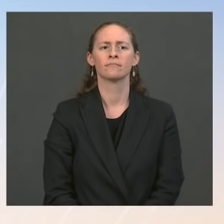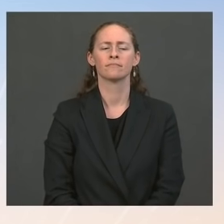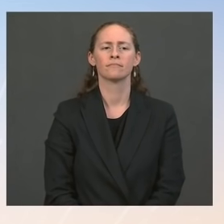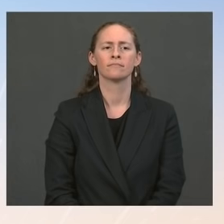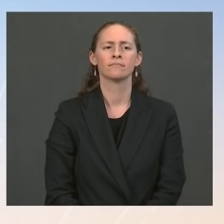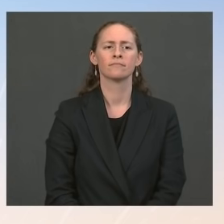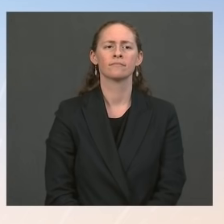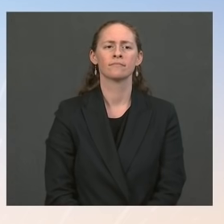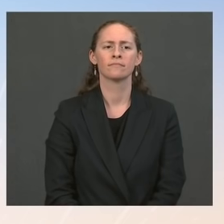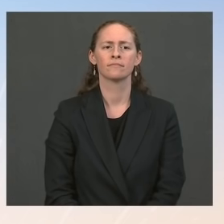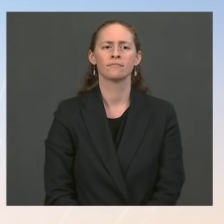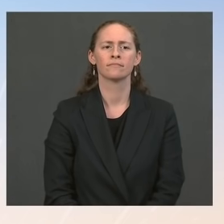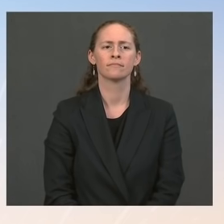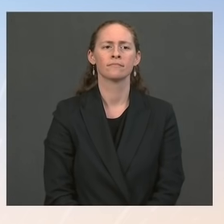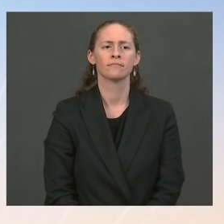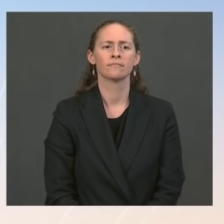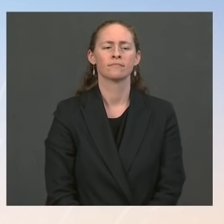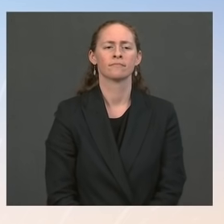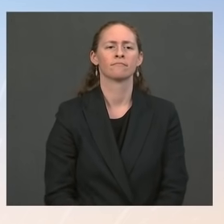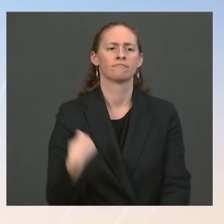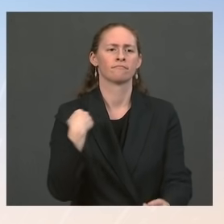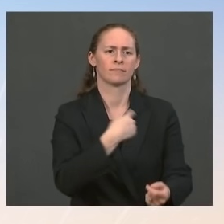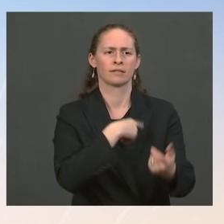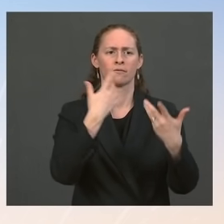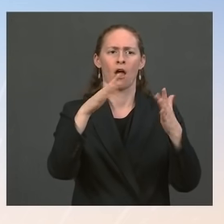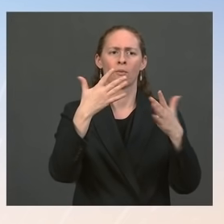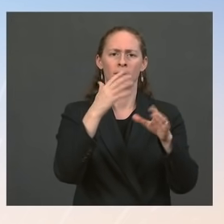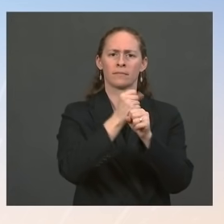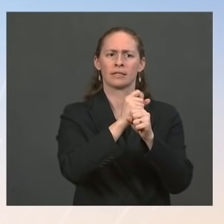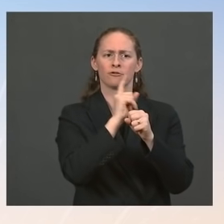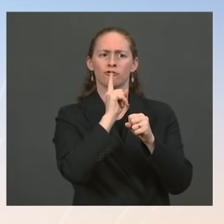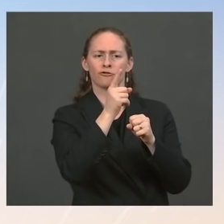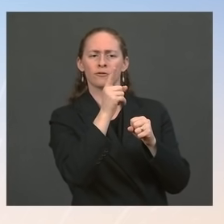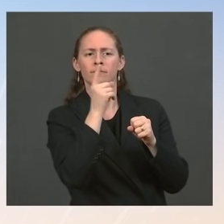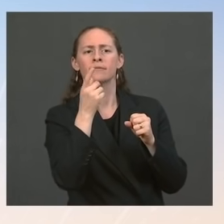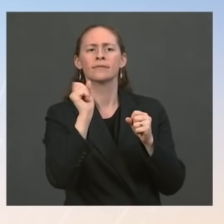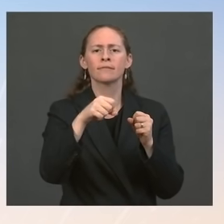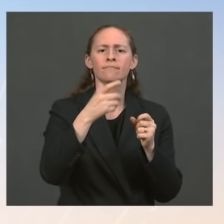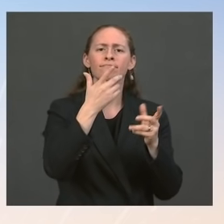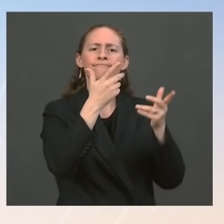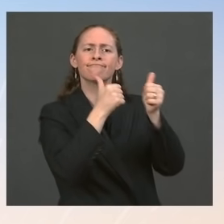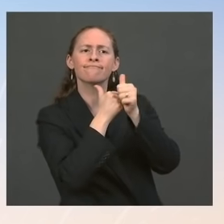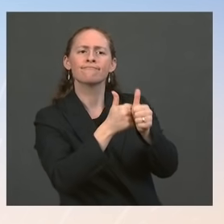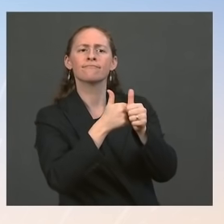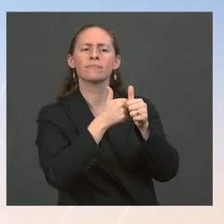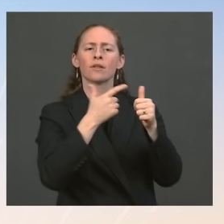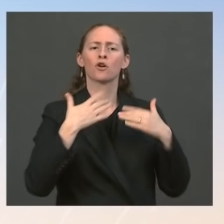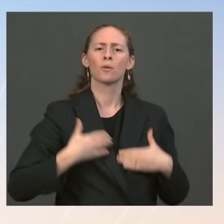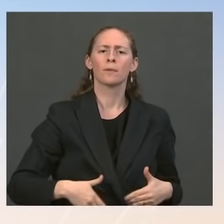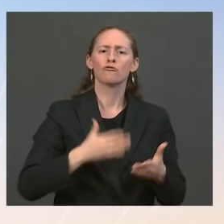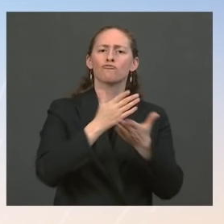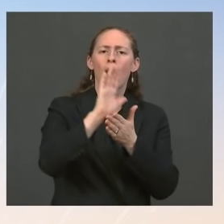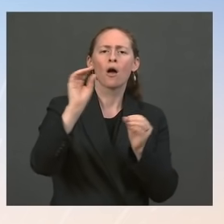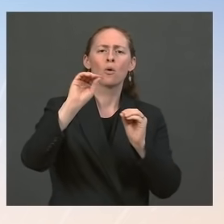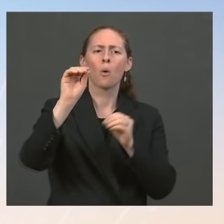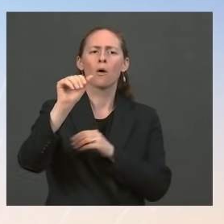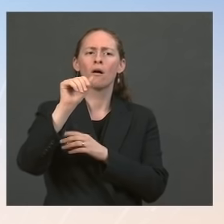to promote accountability for individuals and entities implicated in human rights abuses and atrocities in Xinjiang. This includes steps we've taken on our own,